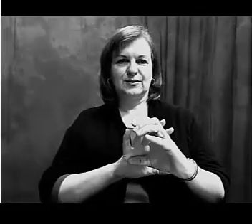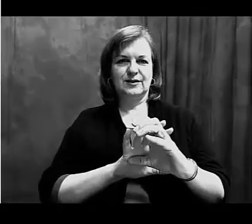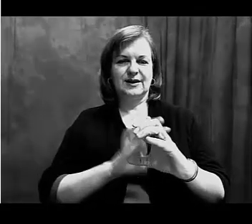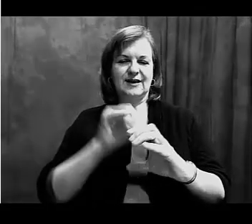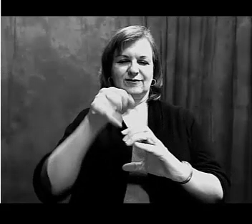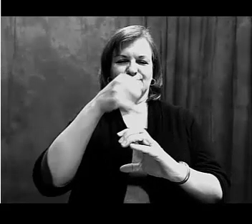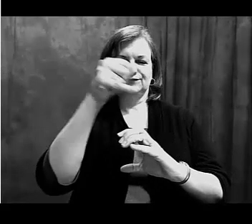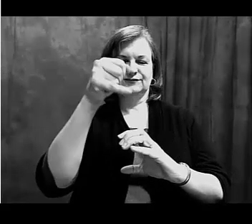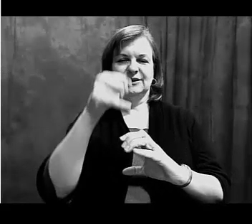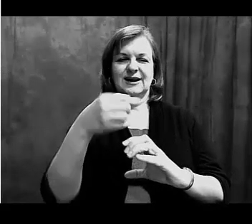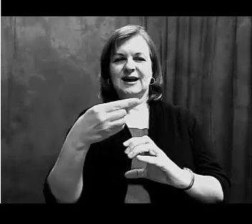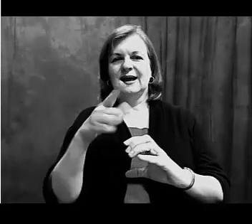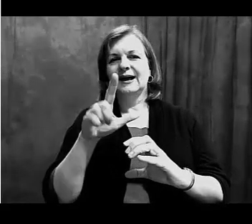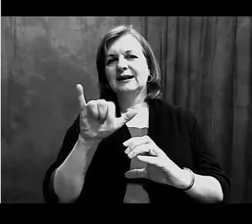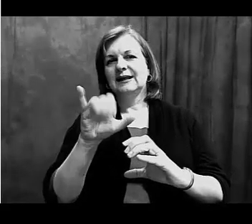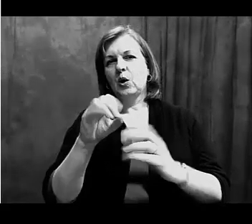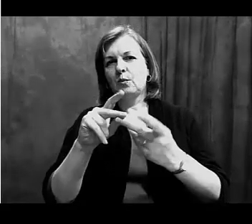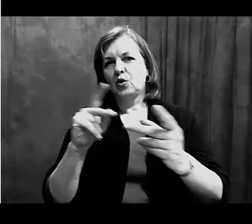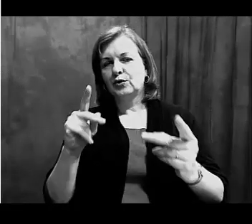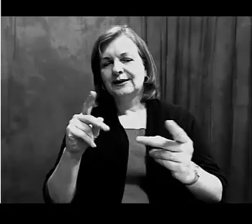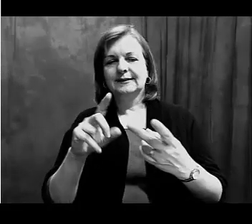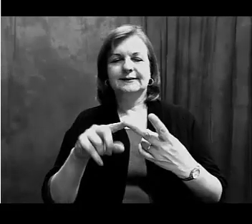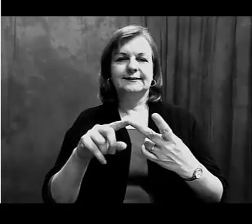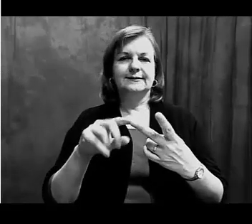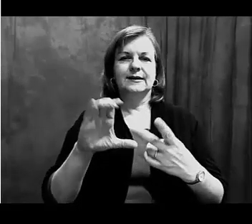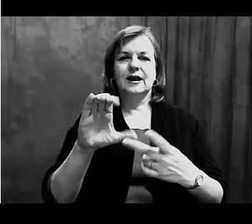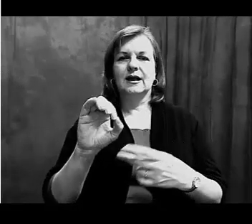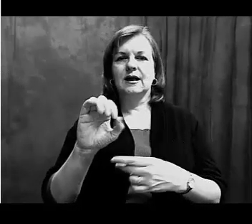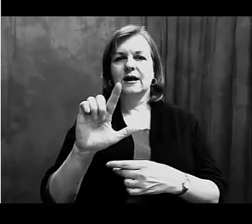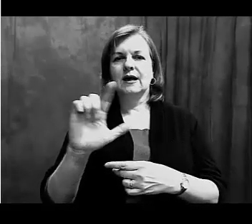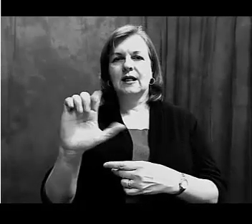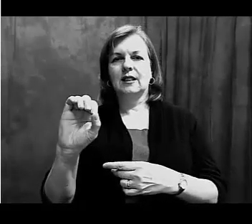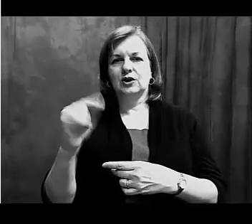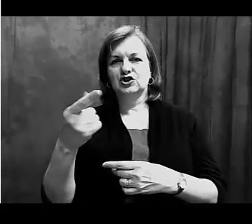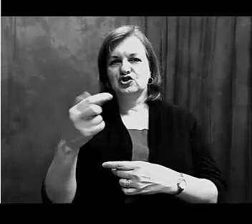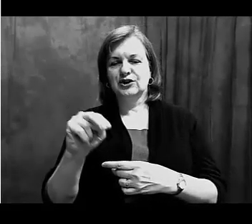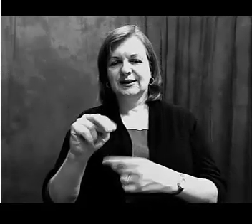so on the outside you get all of these connecting glycoproteins - collagen we've talked about